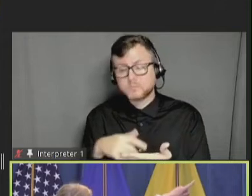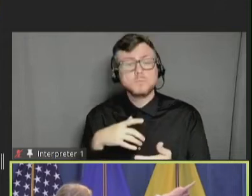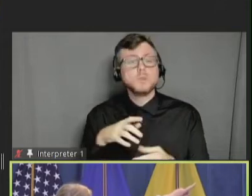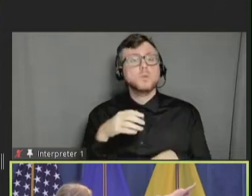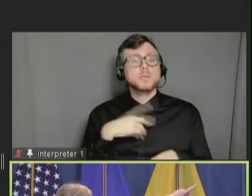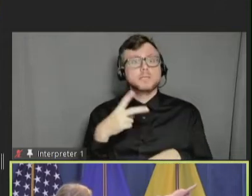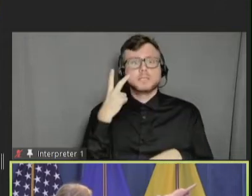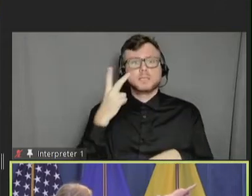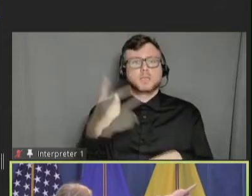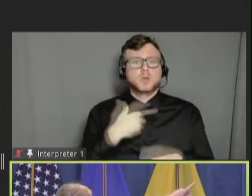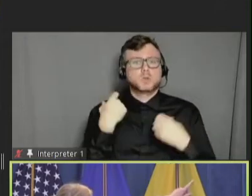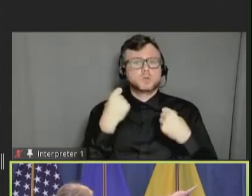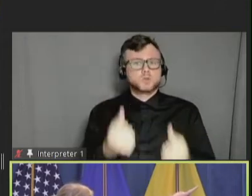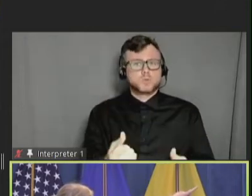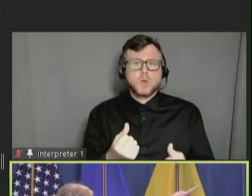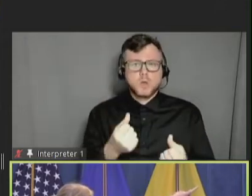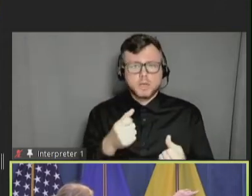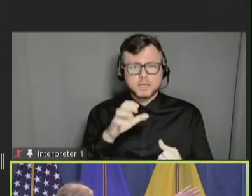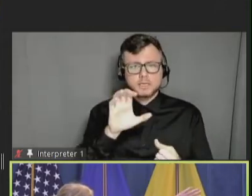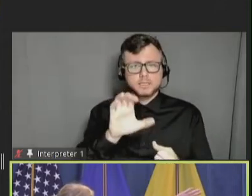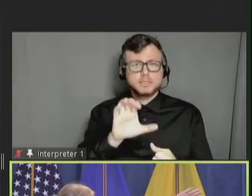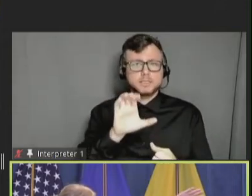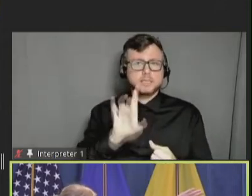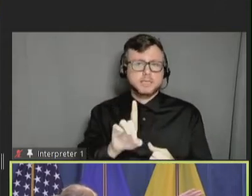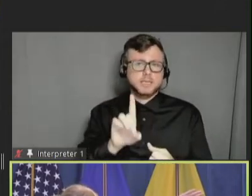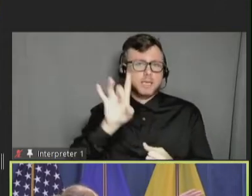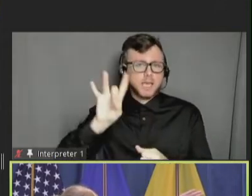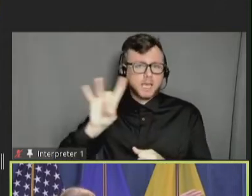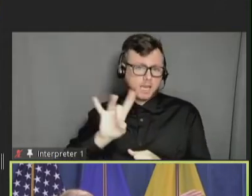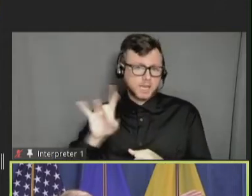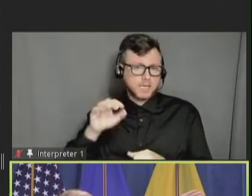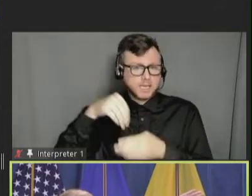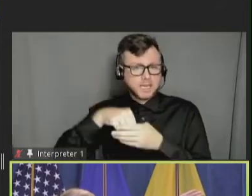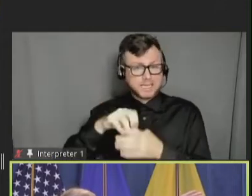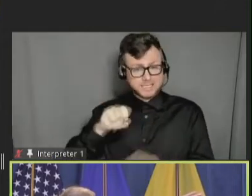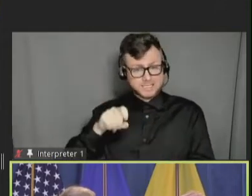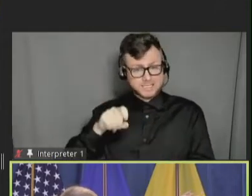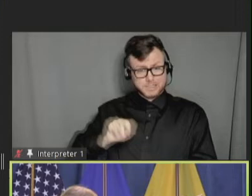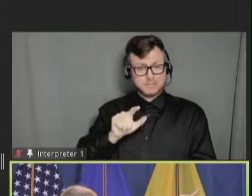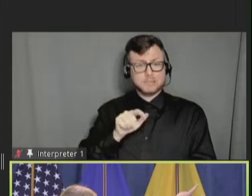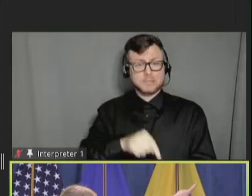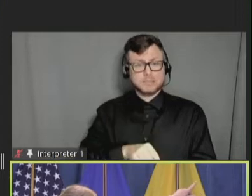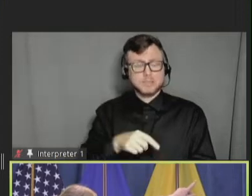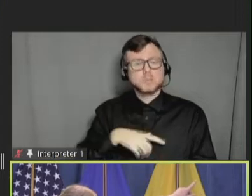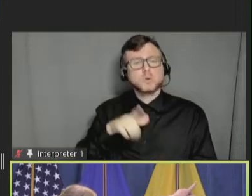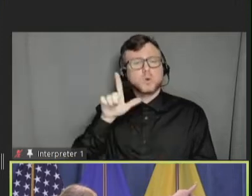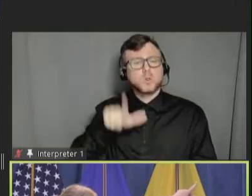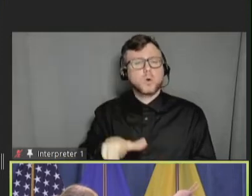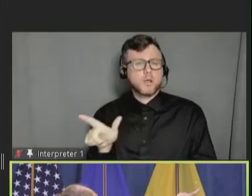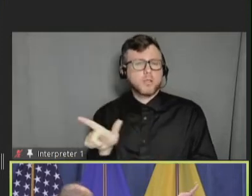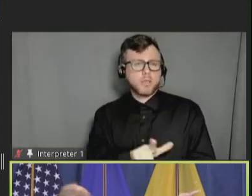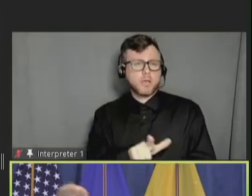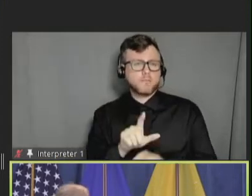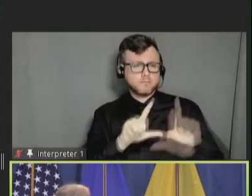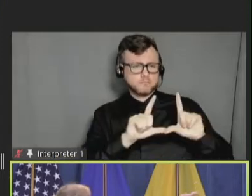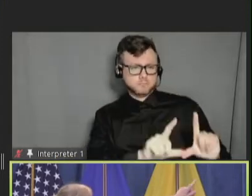CD8 response, not just in the screen, which is shown in the lower left panel in white, but also